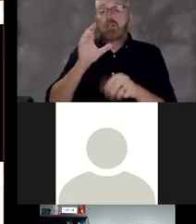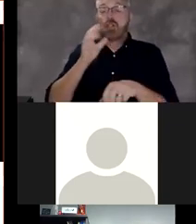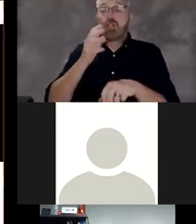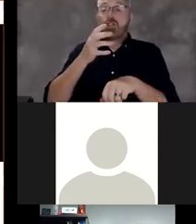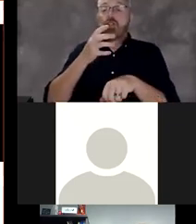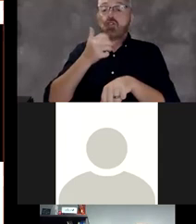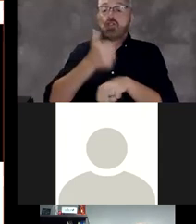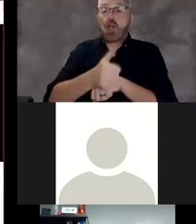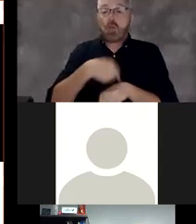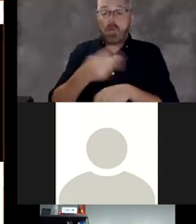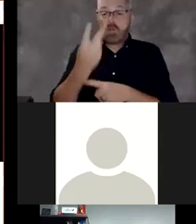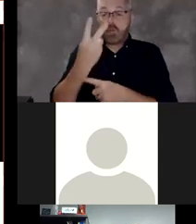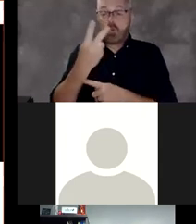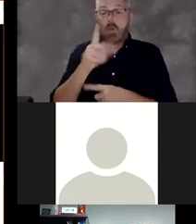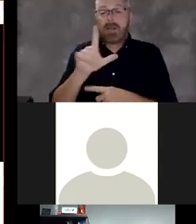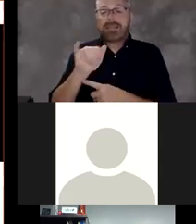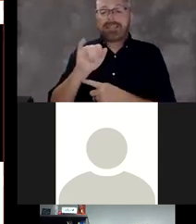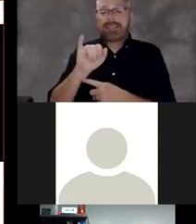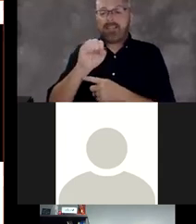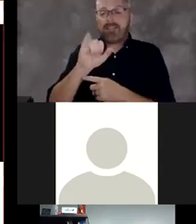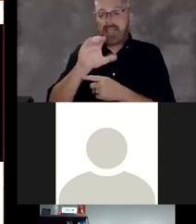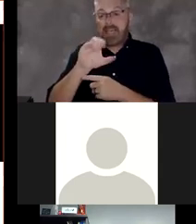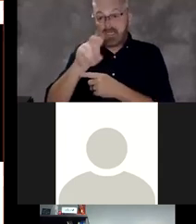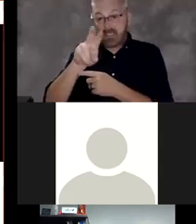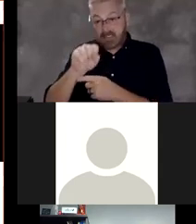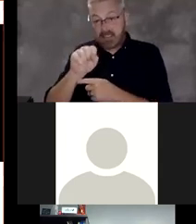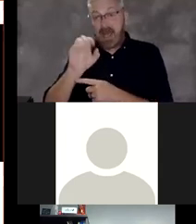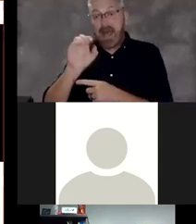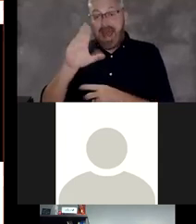WITH A CHILD, TWO COUNTS OF INDECENT A CONTACT WITH A CHILD,